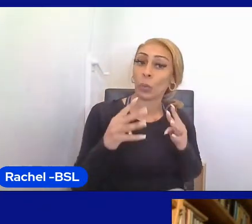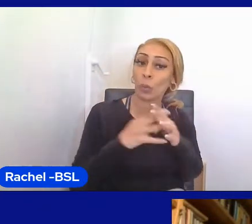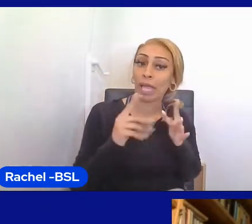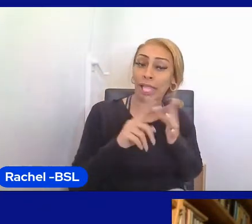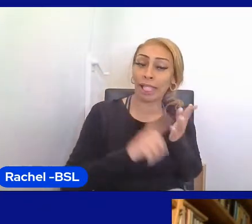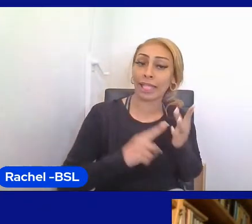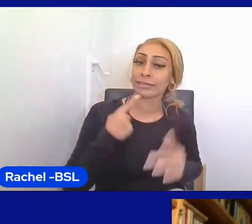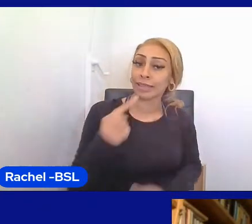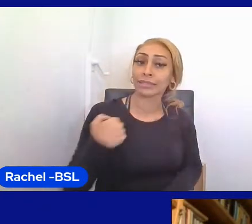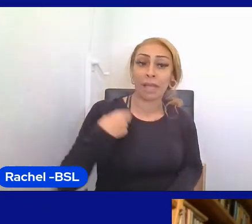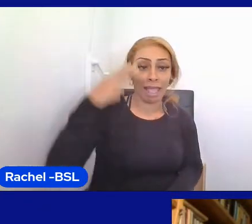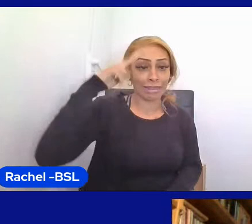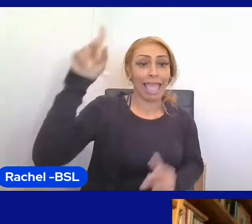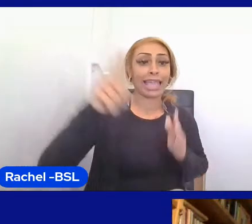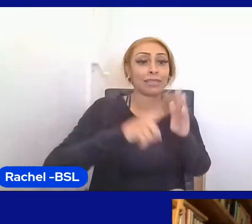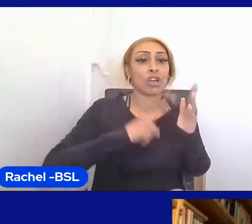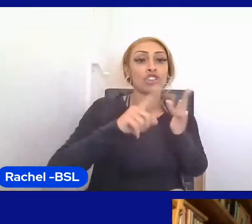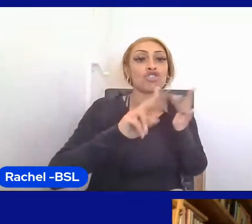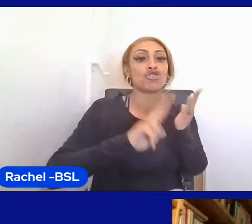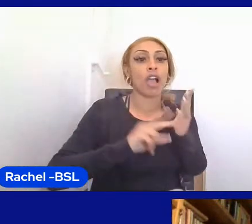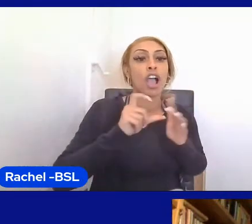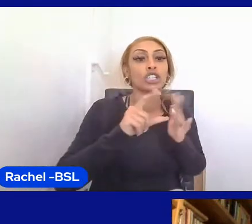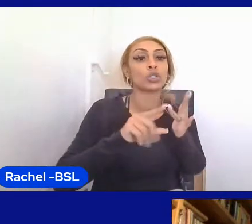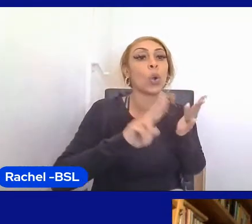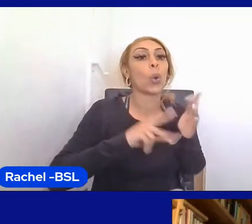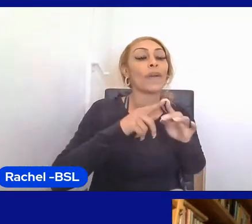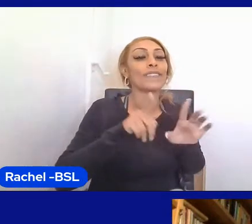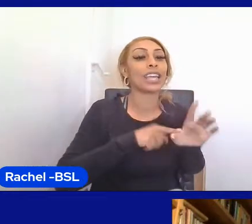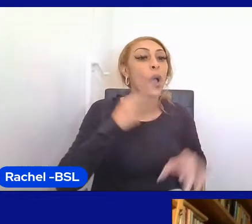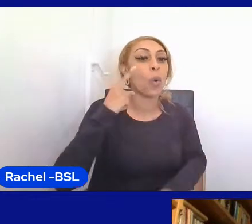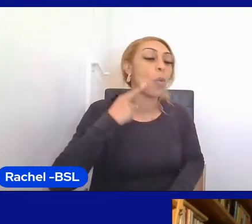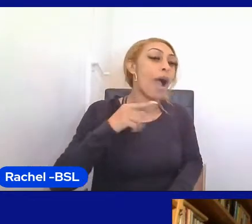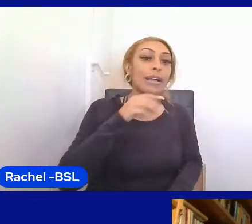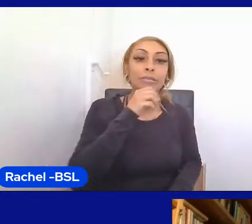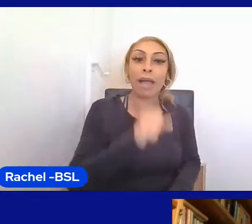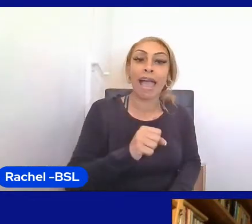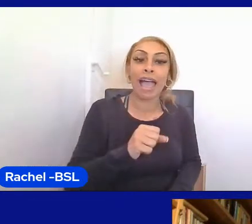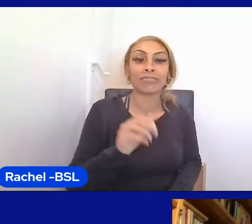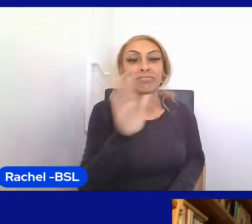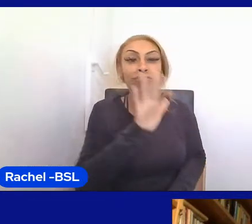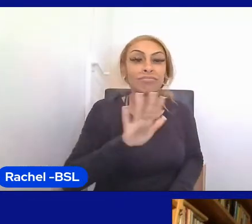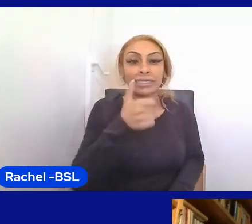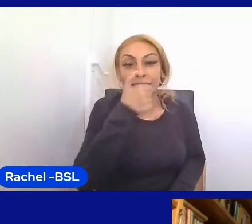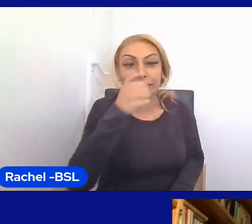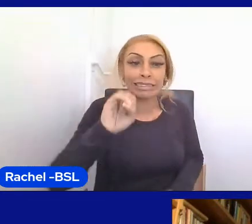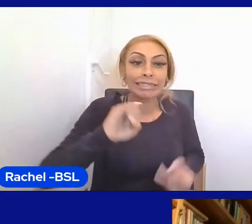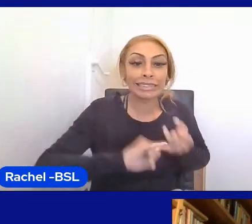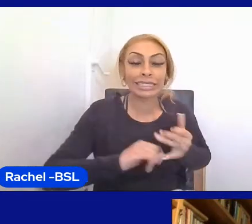panel coming up. Thanks very much, will. Cool. As also, my name is John Jovi.